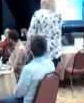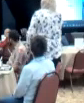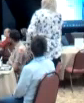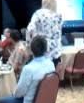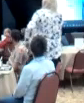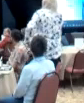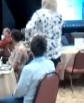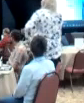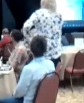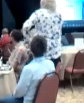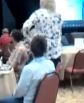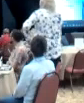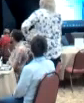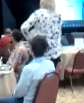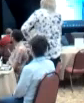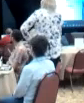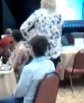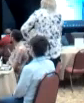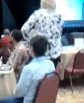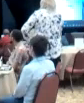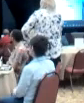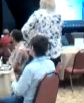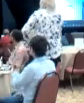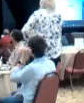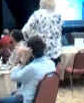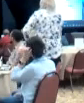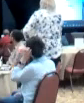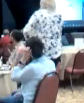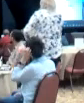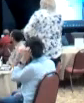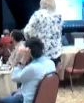It's not a question but a comment especially for everybody here from